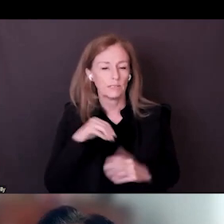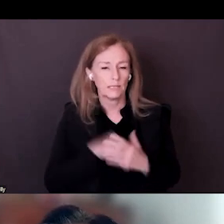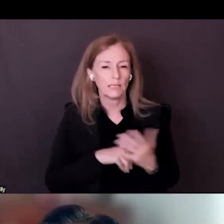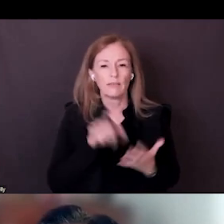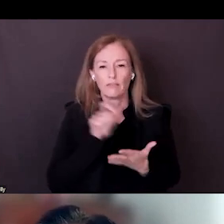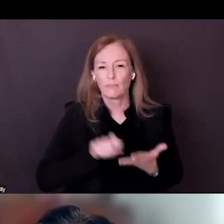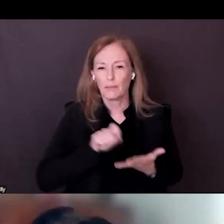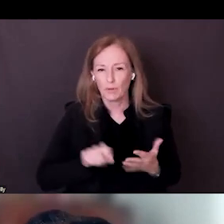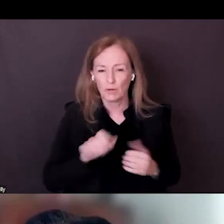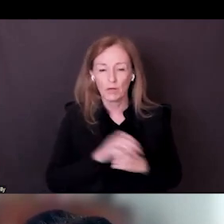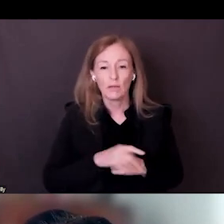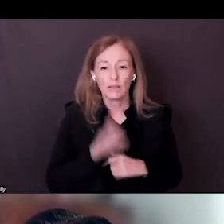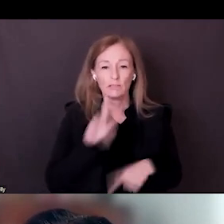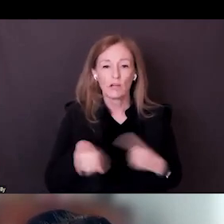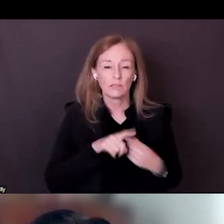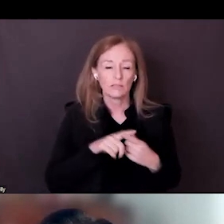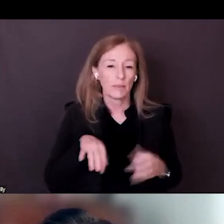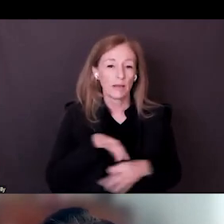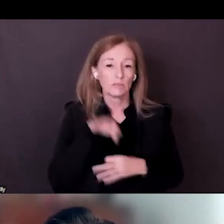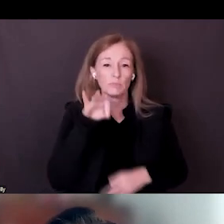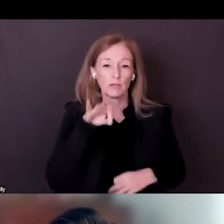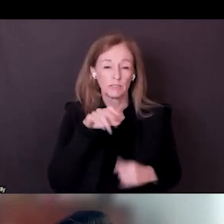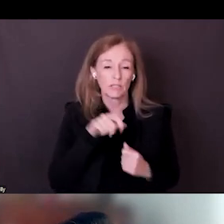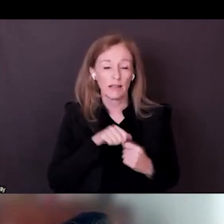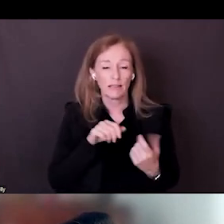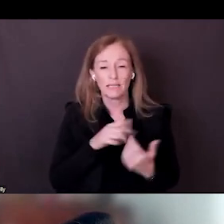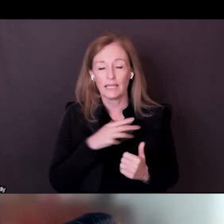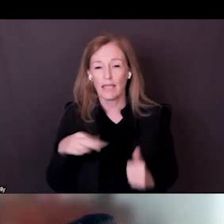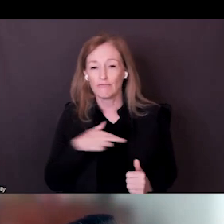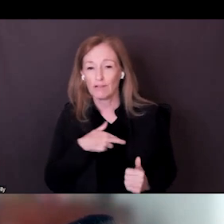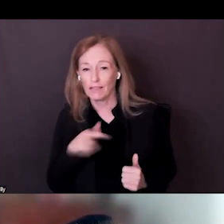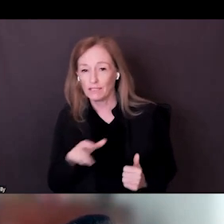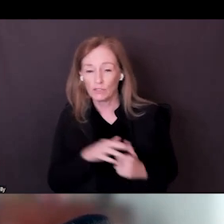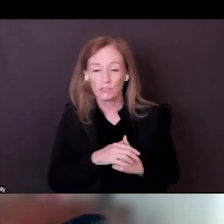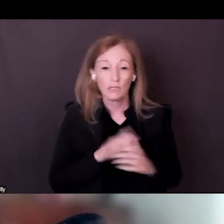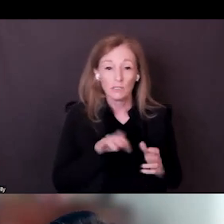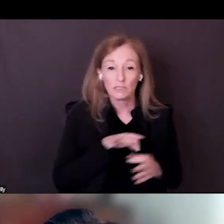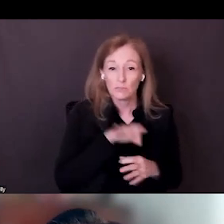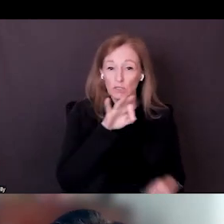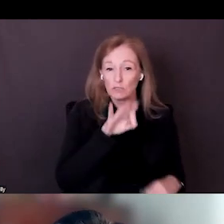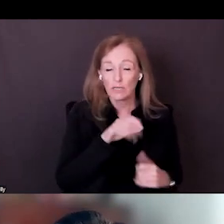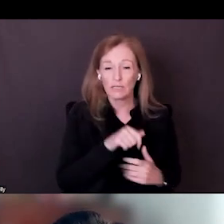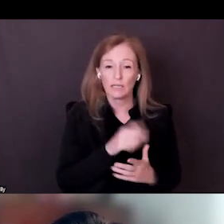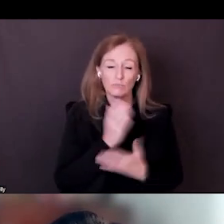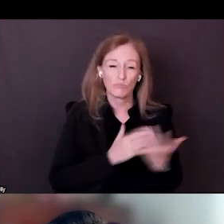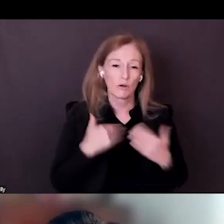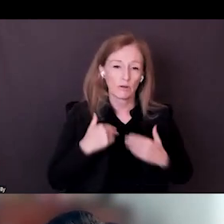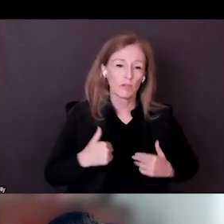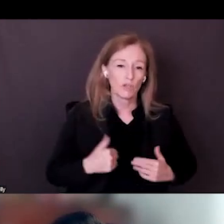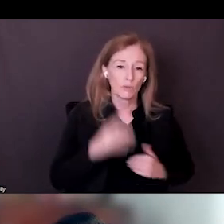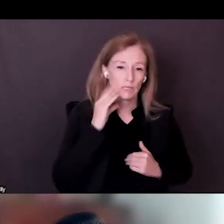THEY WROTE ABOUT SPIRITUALITY AND RELIGION. THAT IS RELATED TO THE (READING)